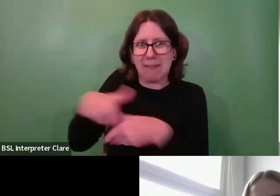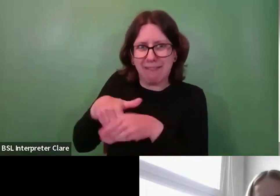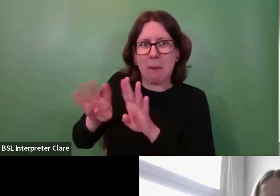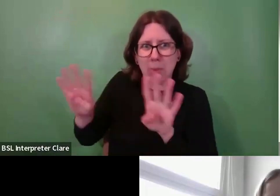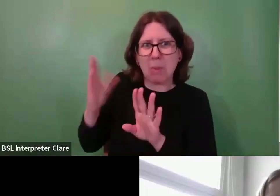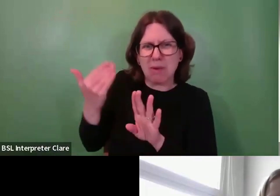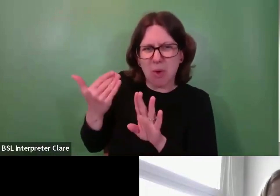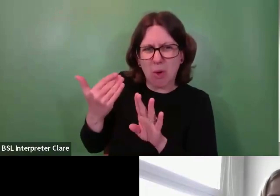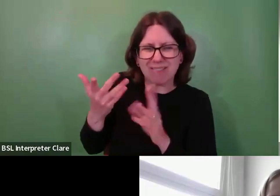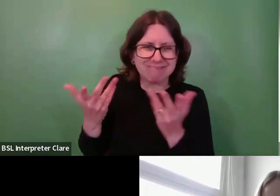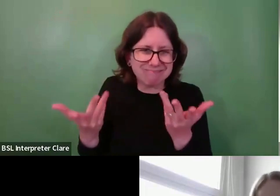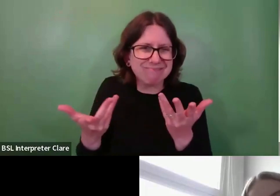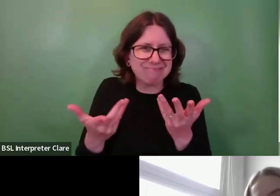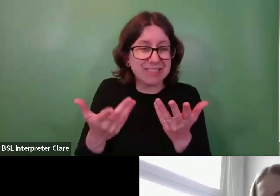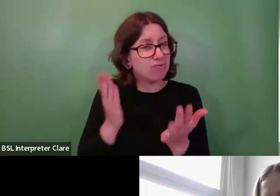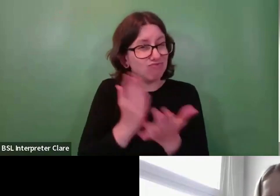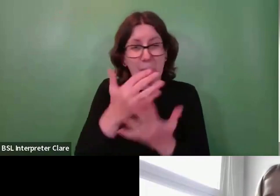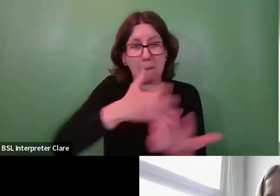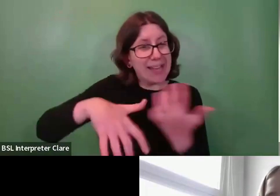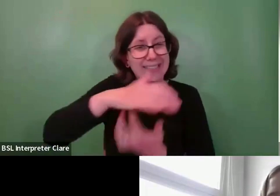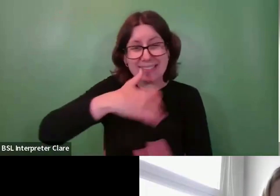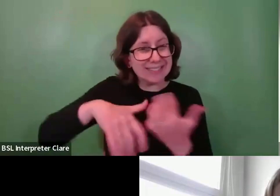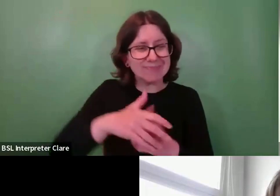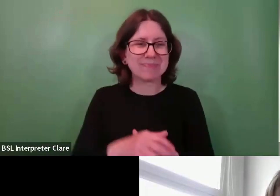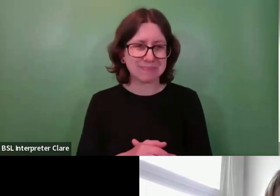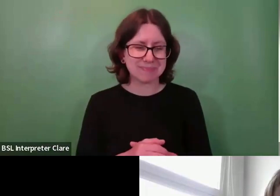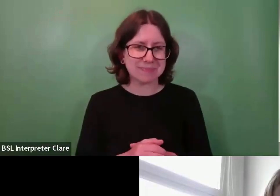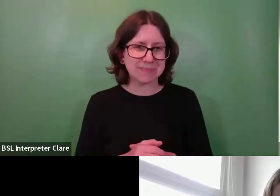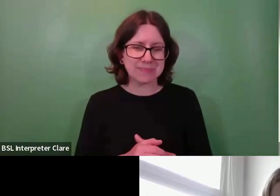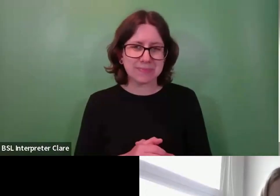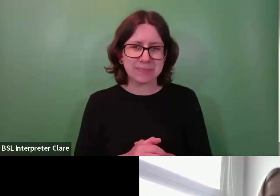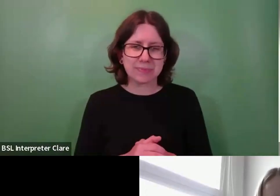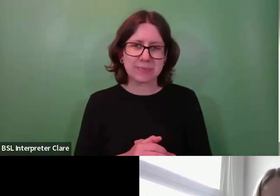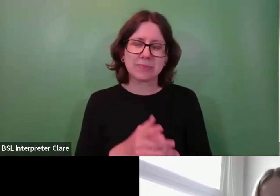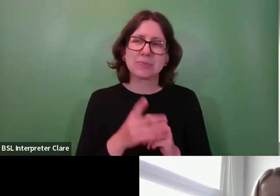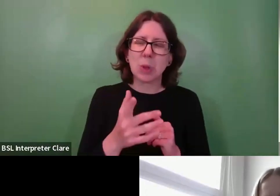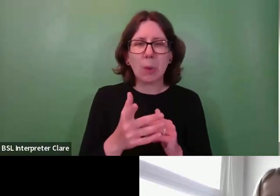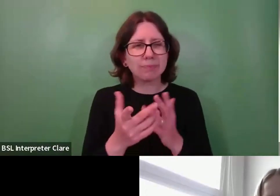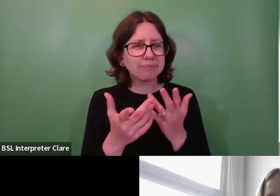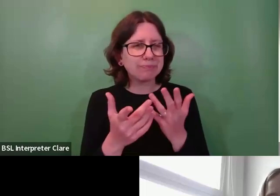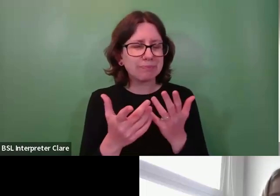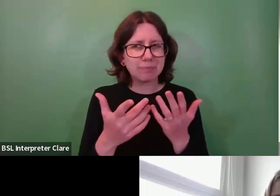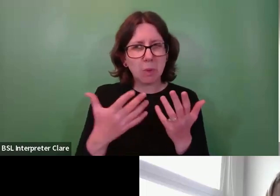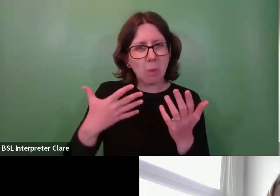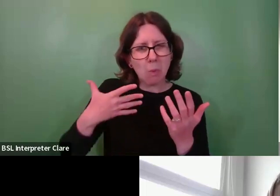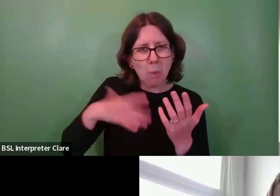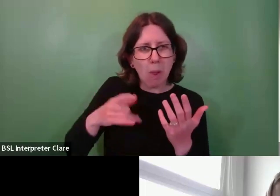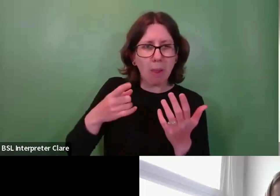Yeah, there's a mix. So the kind of things we look for are professional skills and